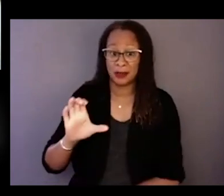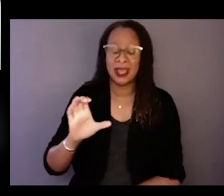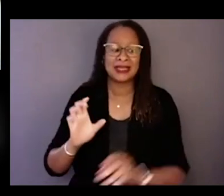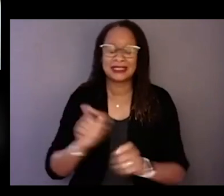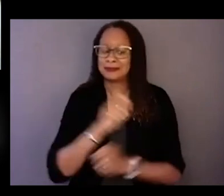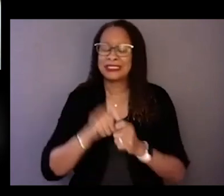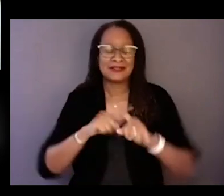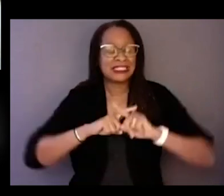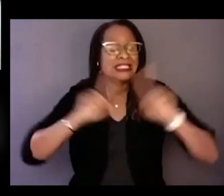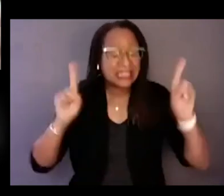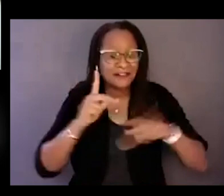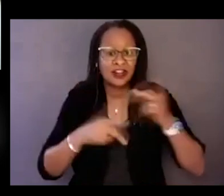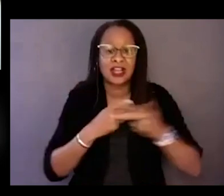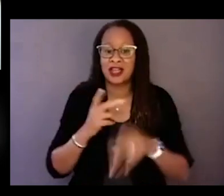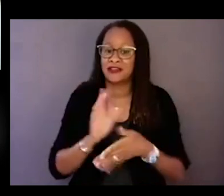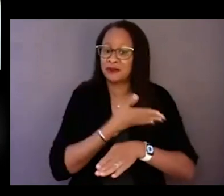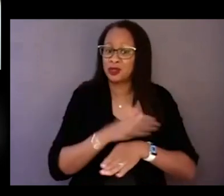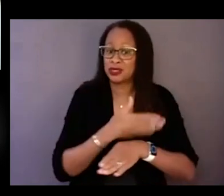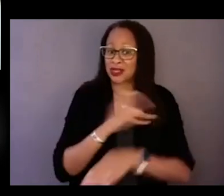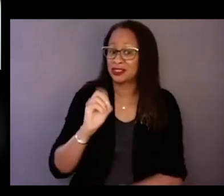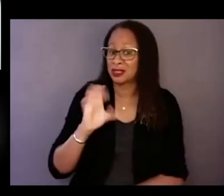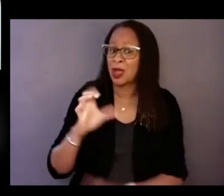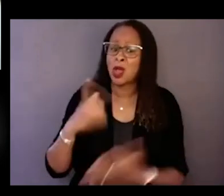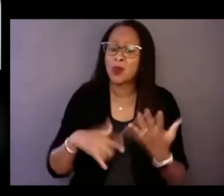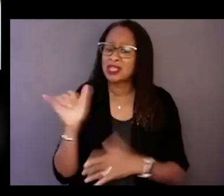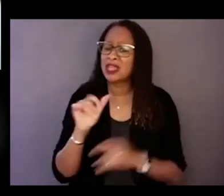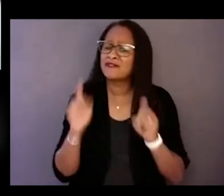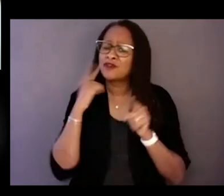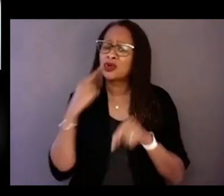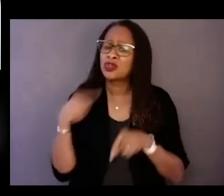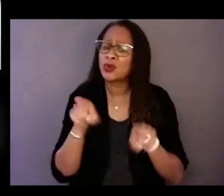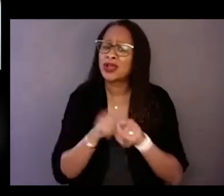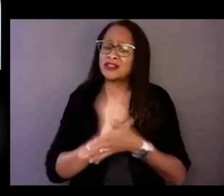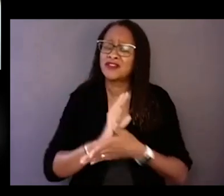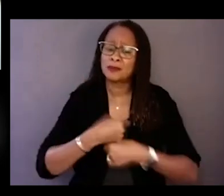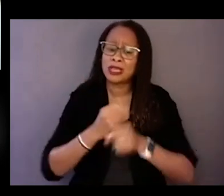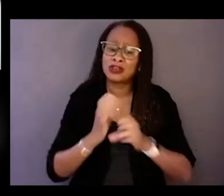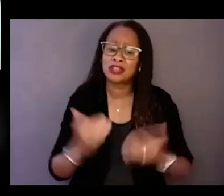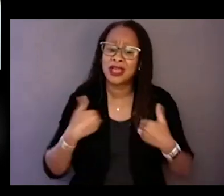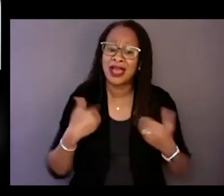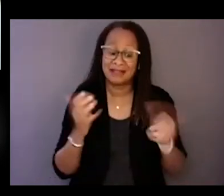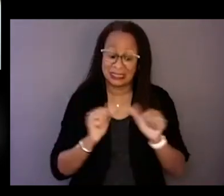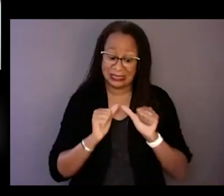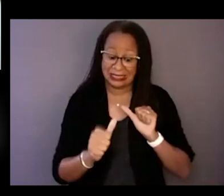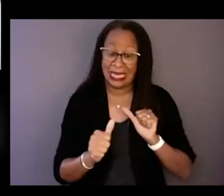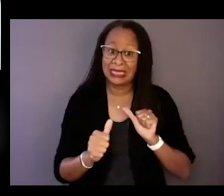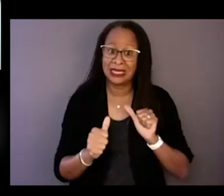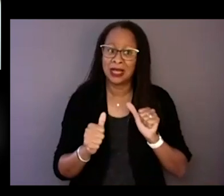What has it been like for you guys as filmmakers to have this remain in people's minds?